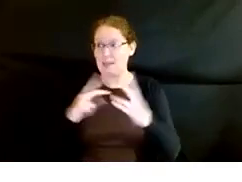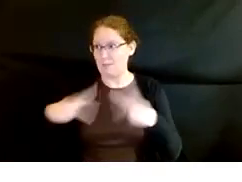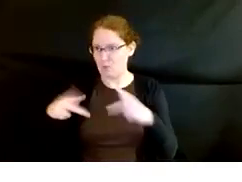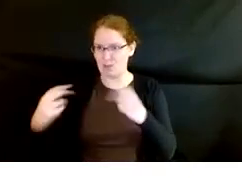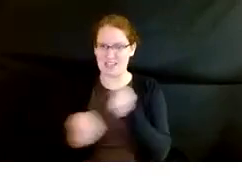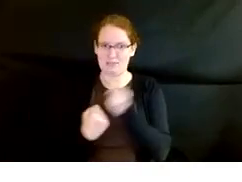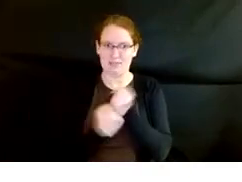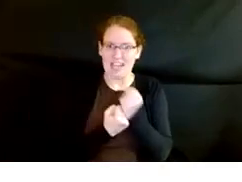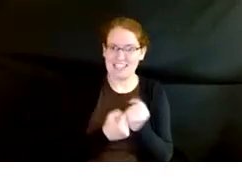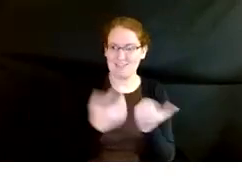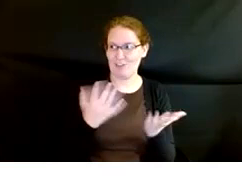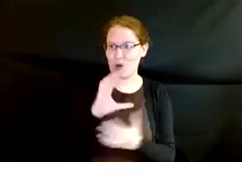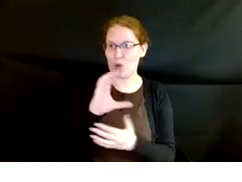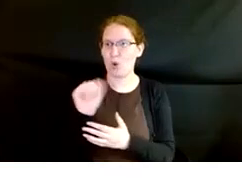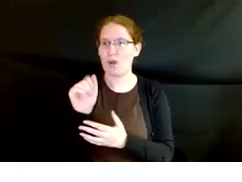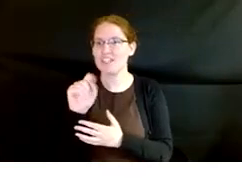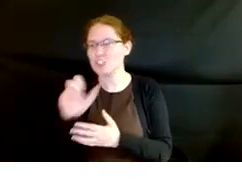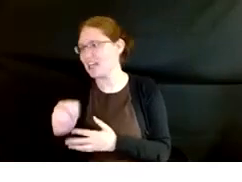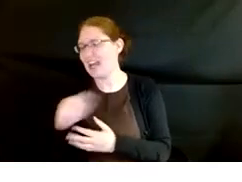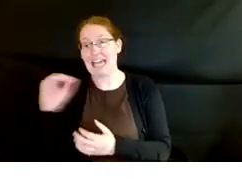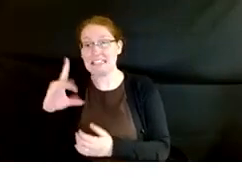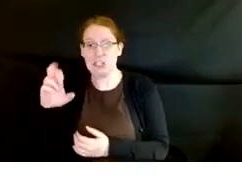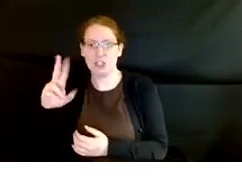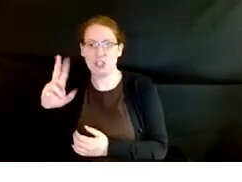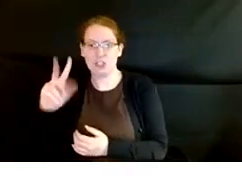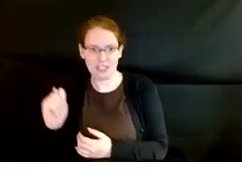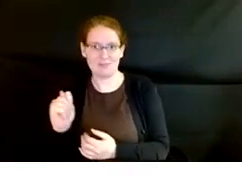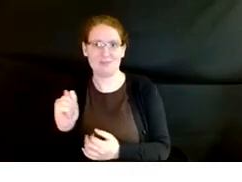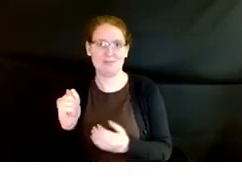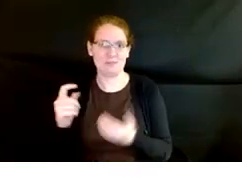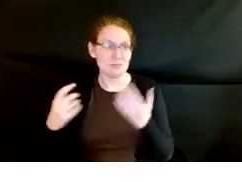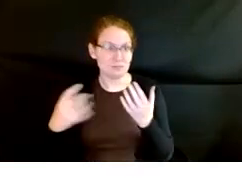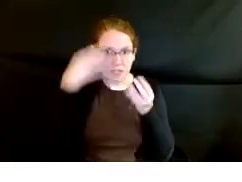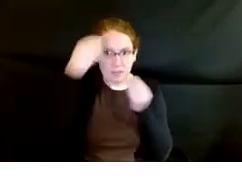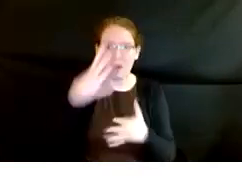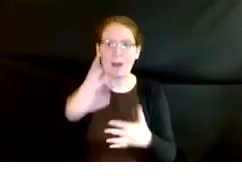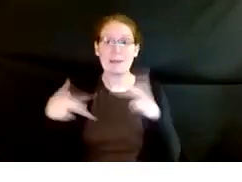Tennessee and other groups...prioritized people with intellectual developmental disabilities who